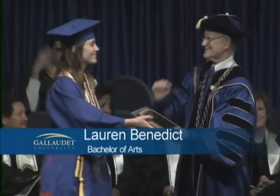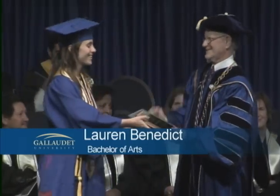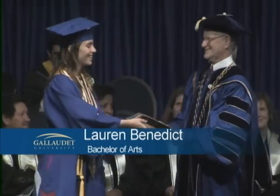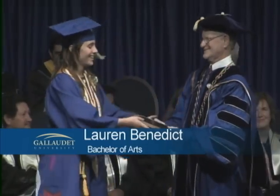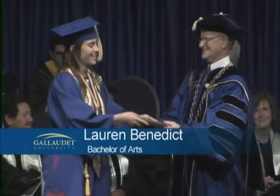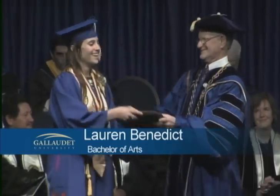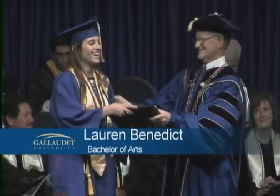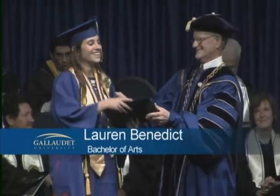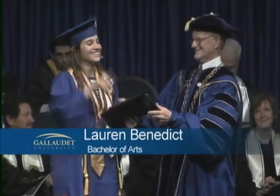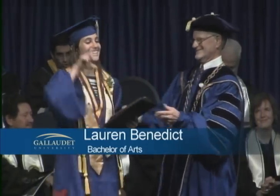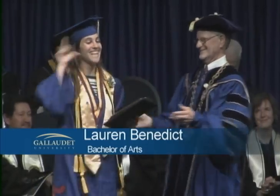Congratulations.